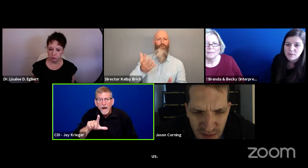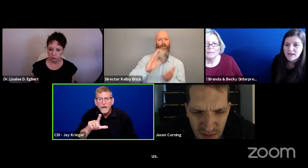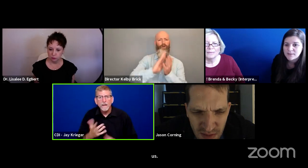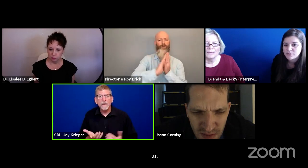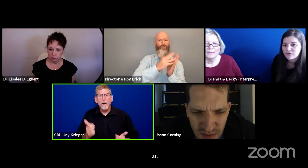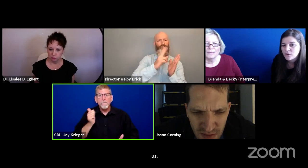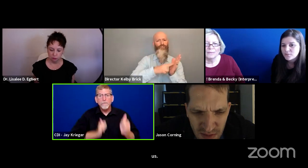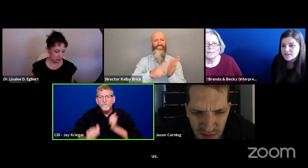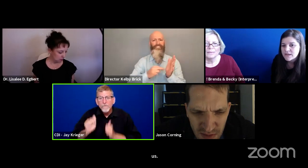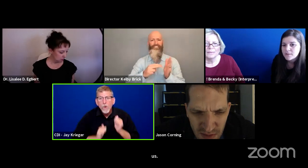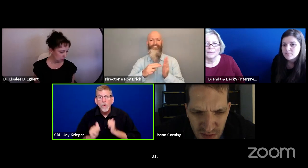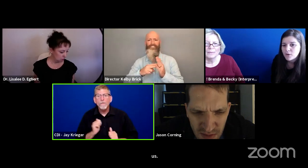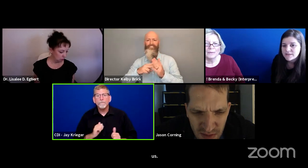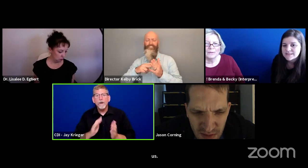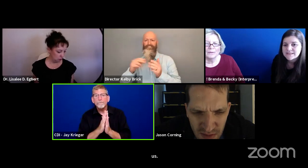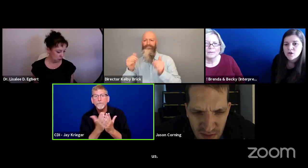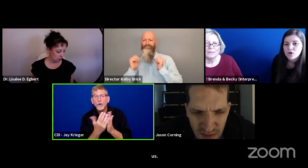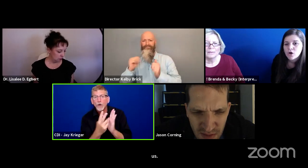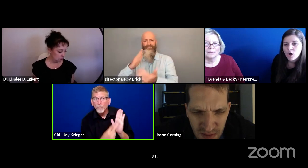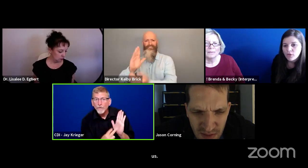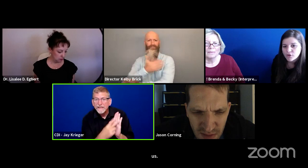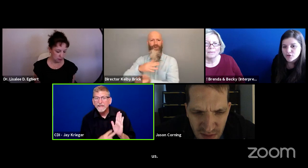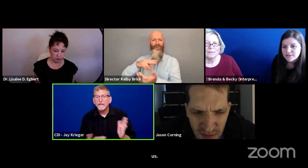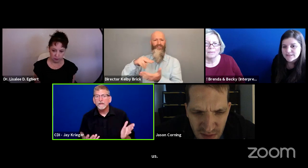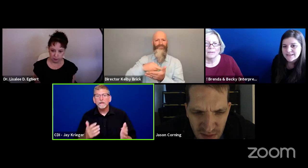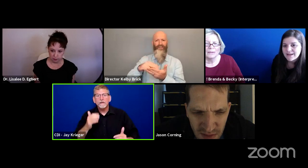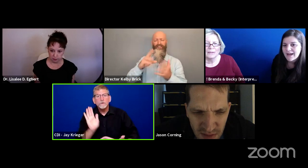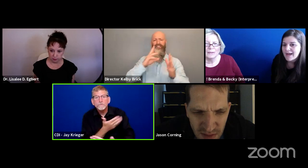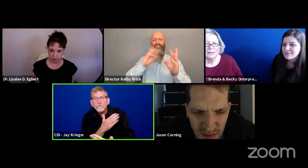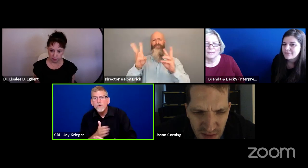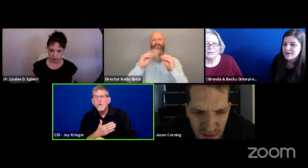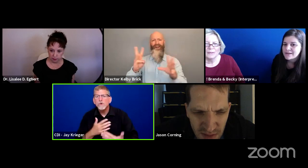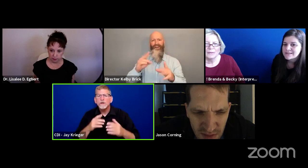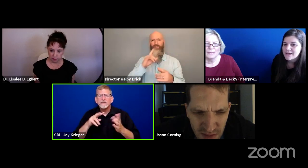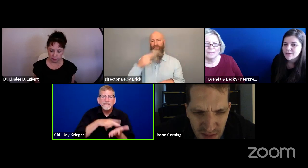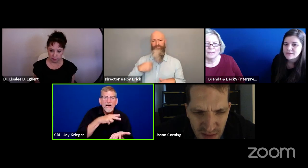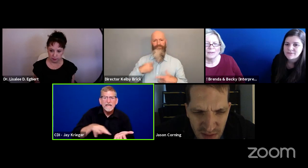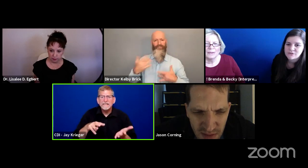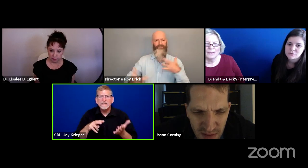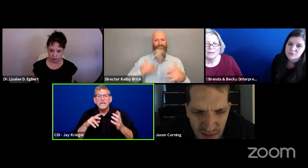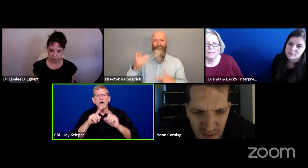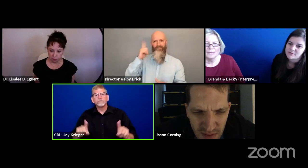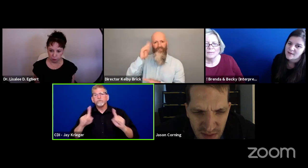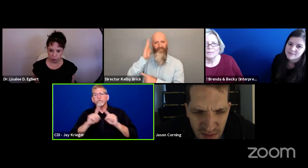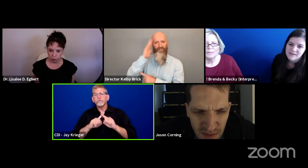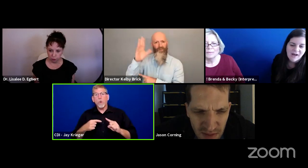We had performers, poets, authors, and various other individuals involved.